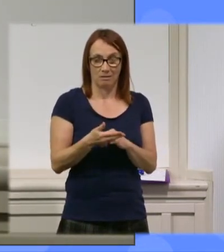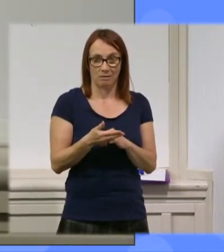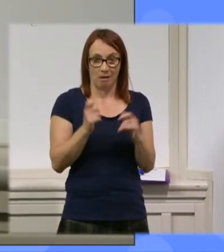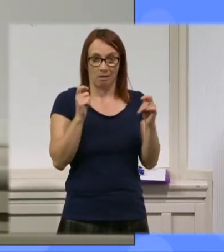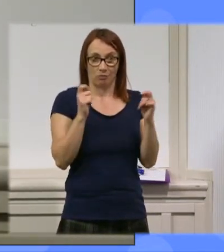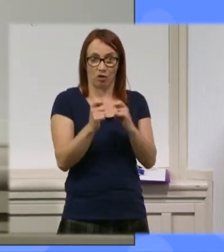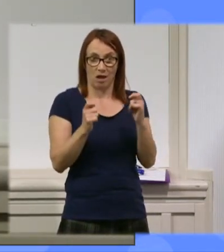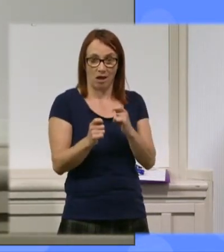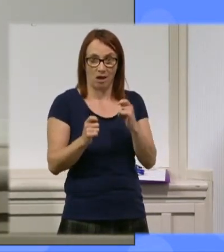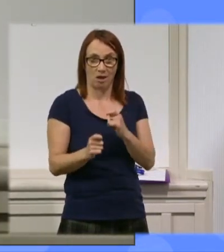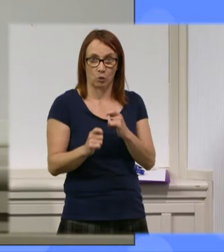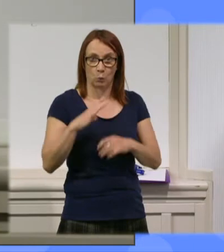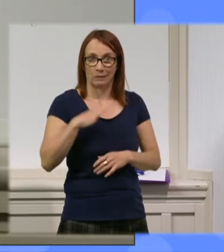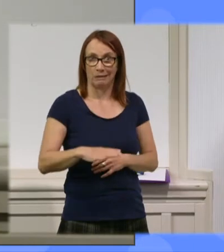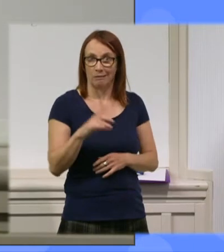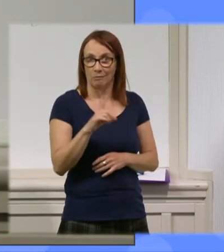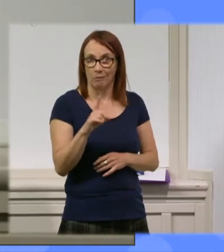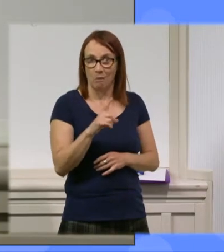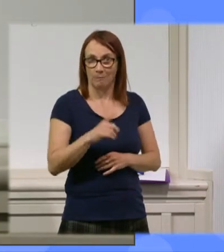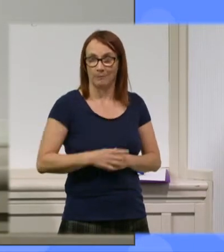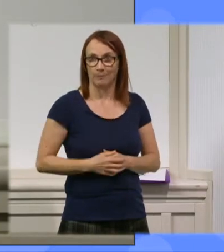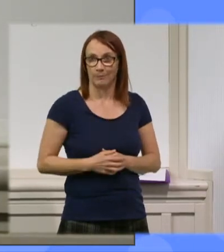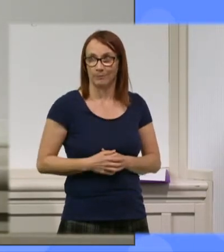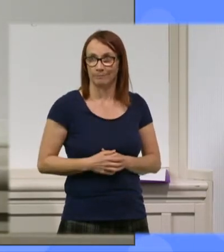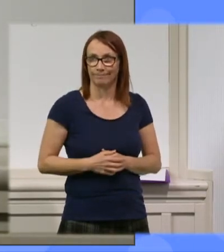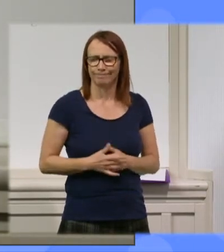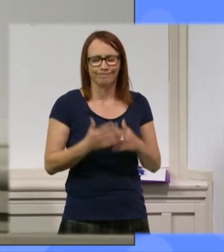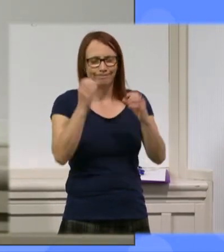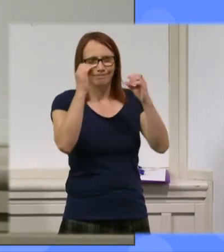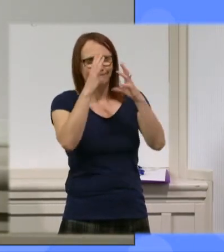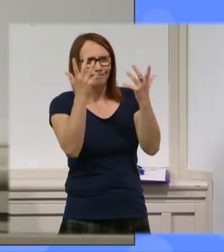I think I needed in Scotland is to really rethink how we use land in